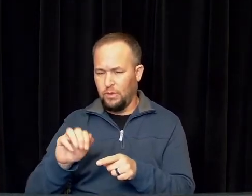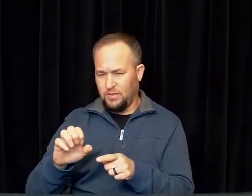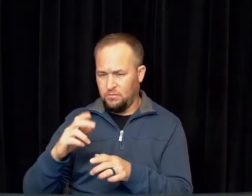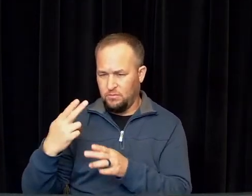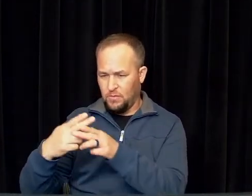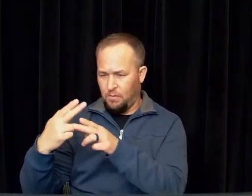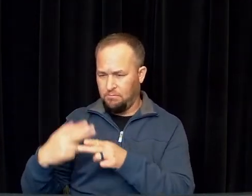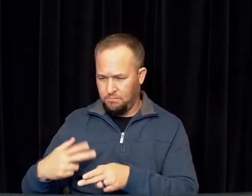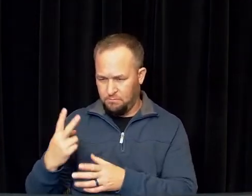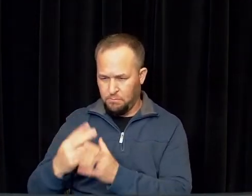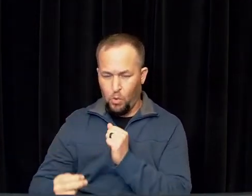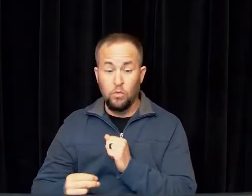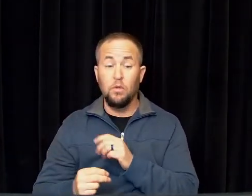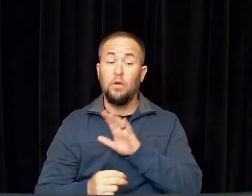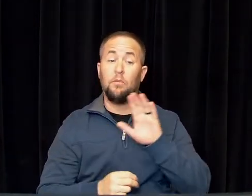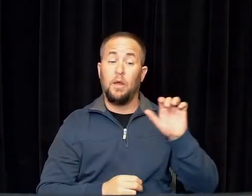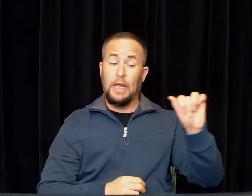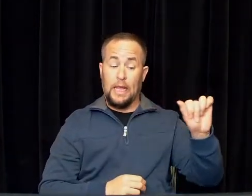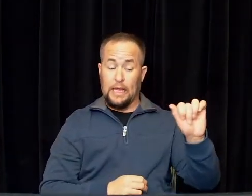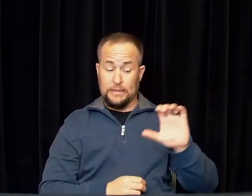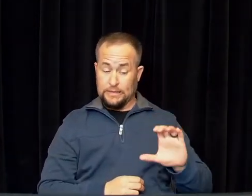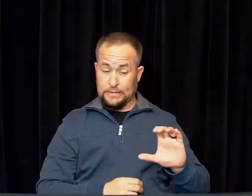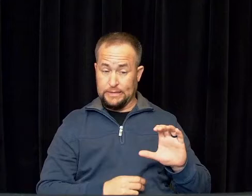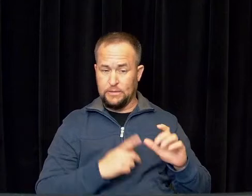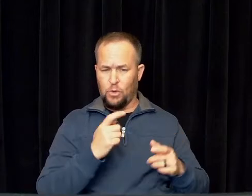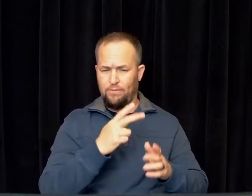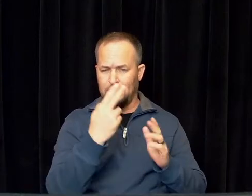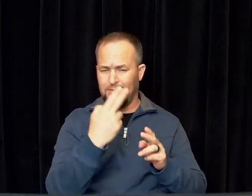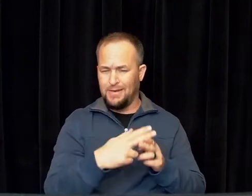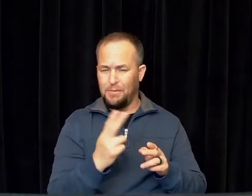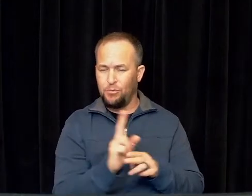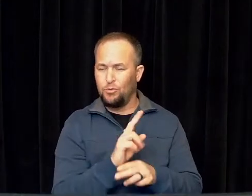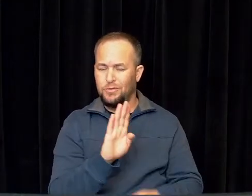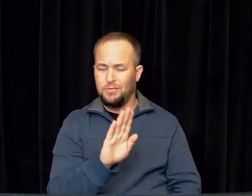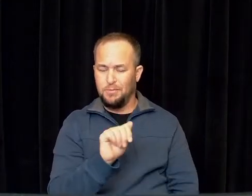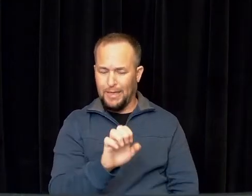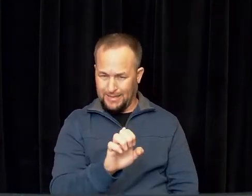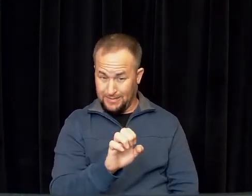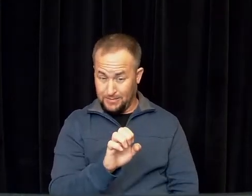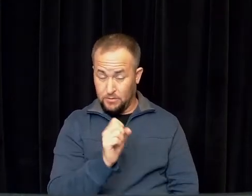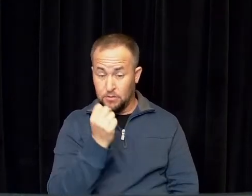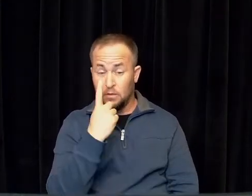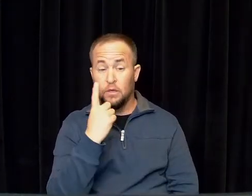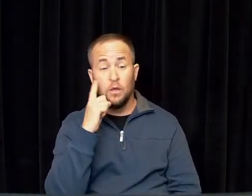However on a and c, you have to name them by this base. Please notice that on a, this